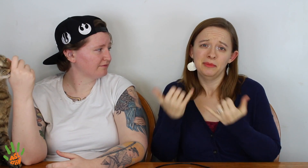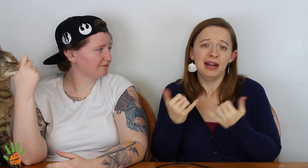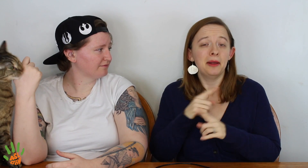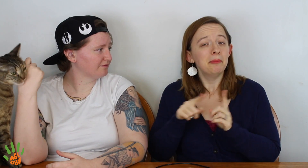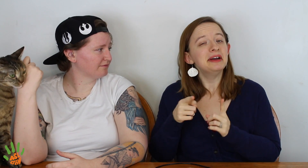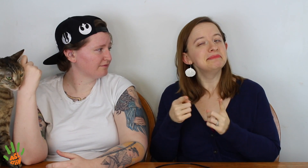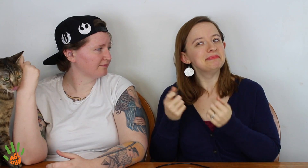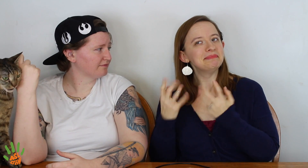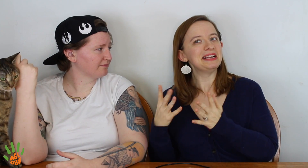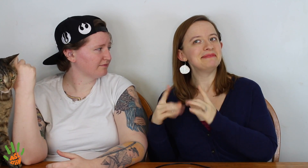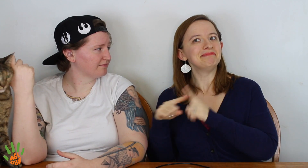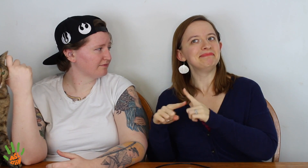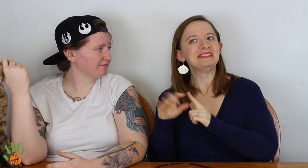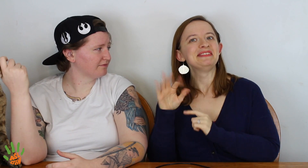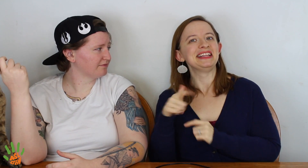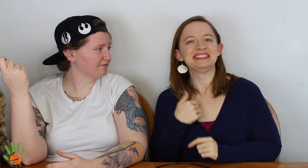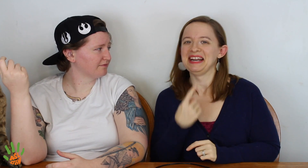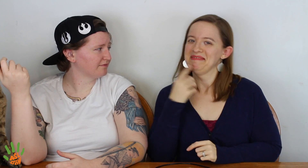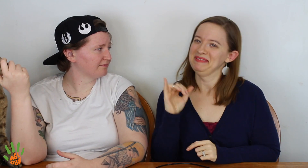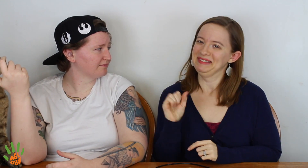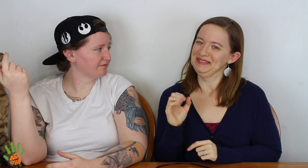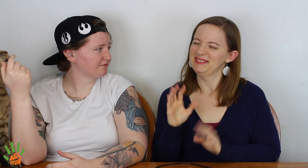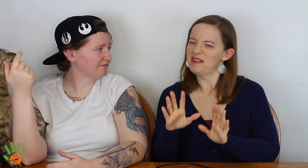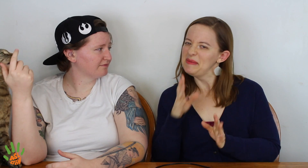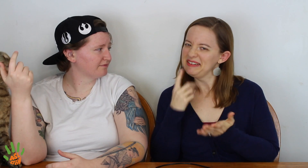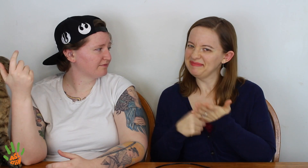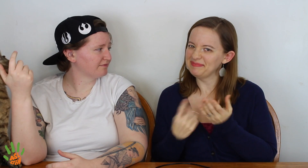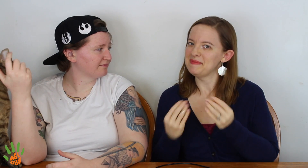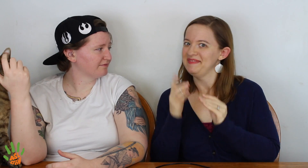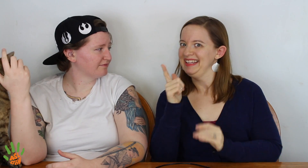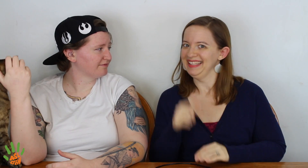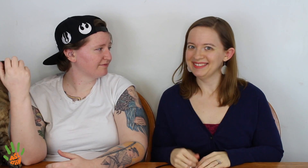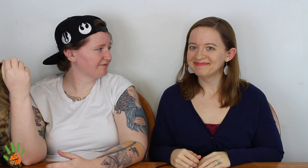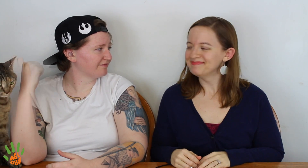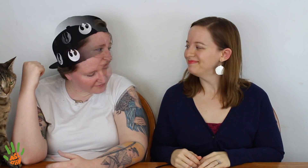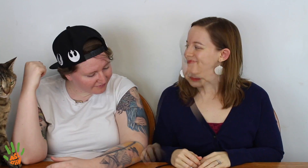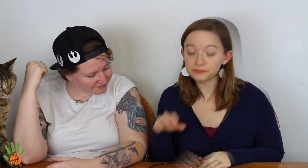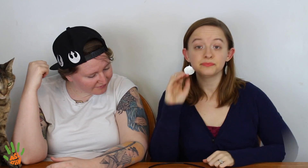I love my job right now, but there are many pros to freelance that I miss as well. So, we can talk about that more later.